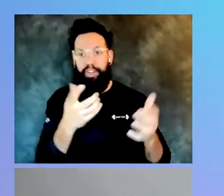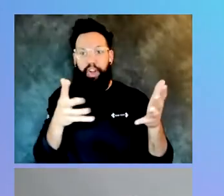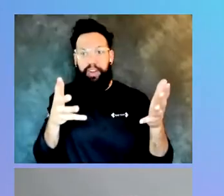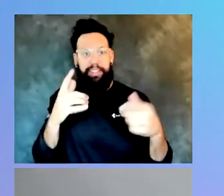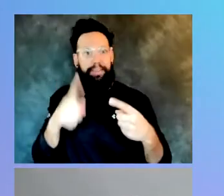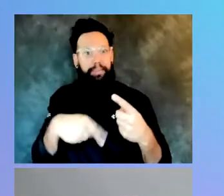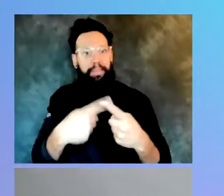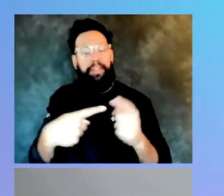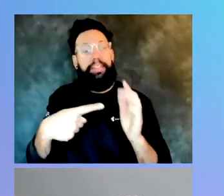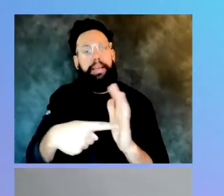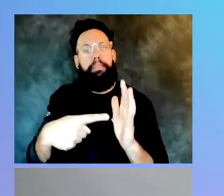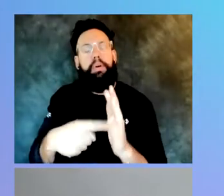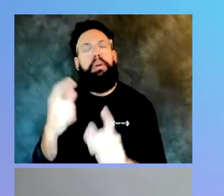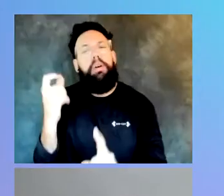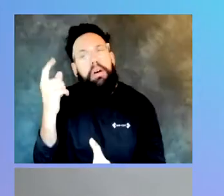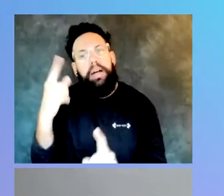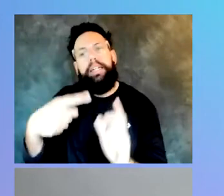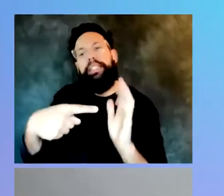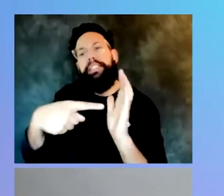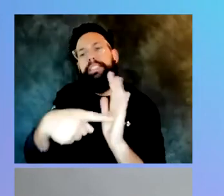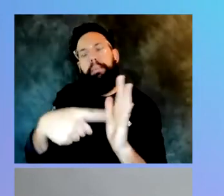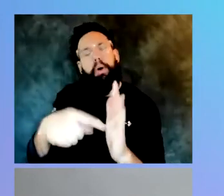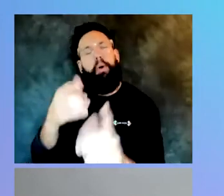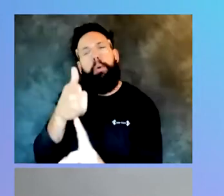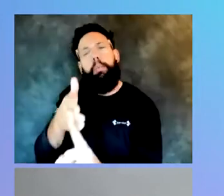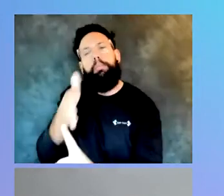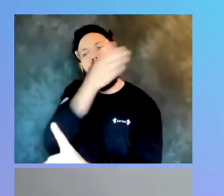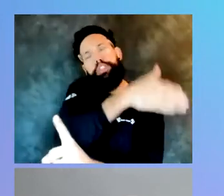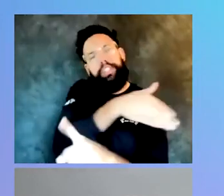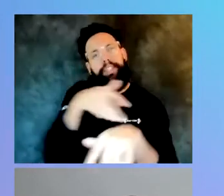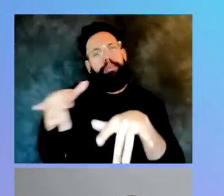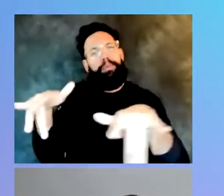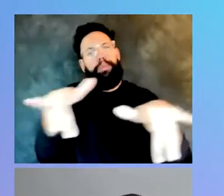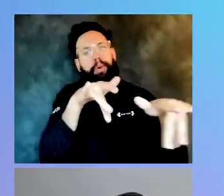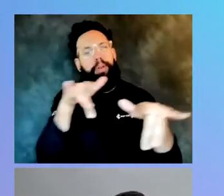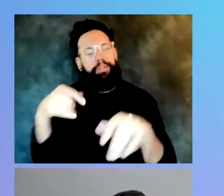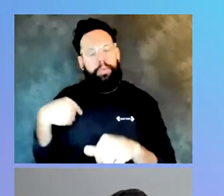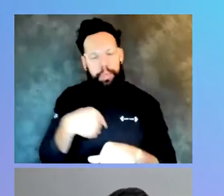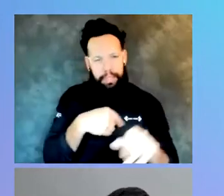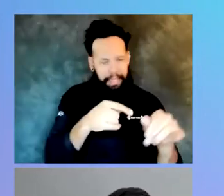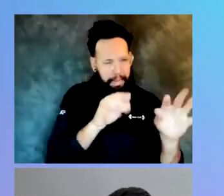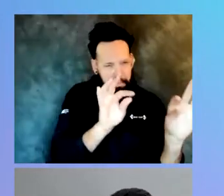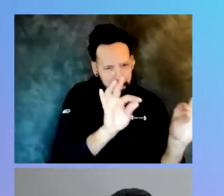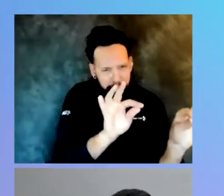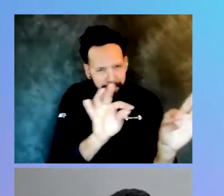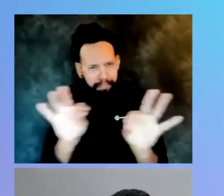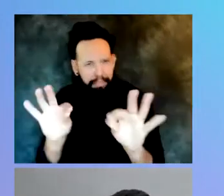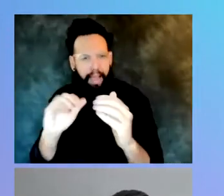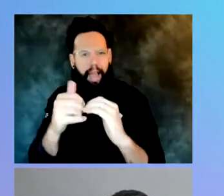prerecorded just so we could make sure that it looked exactly how we wanted to and could showcase some of the